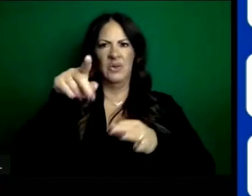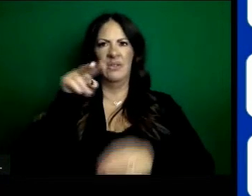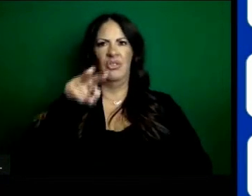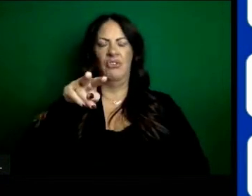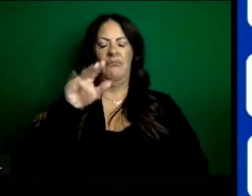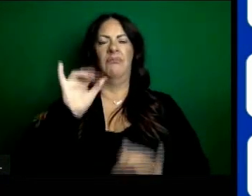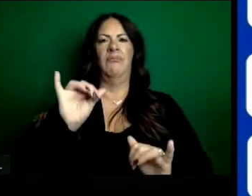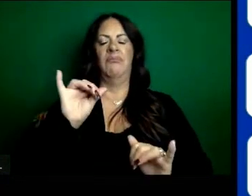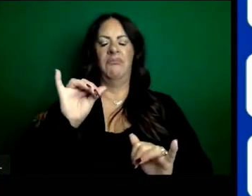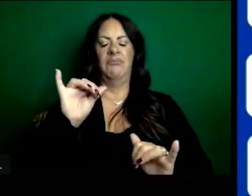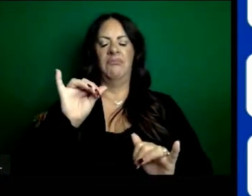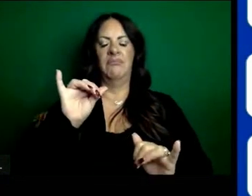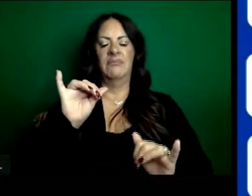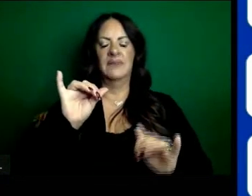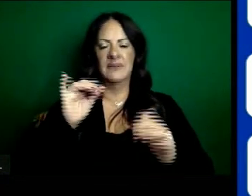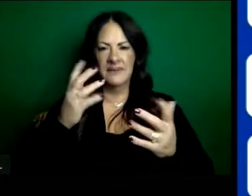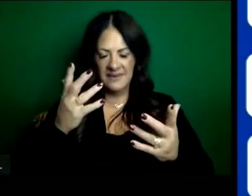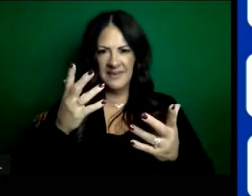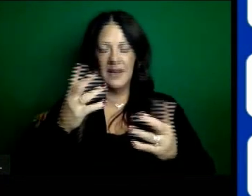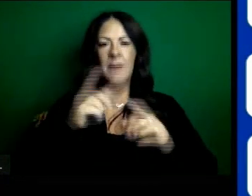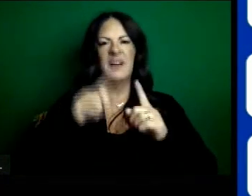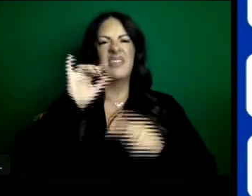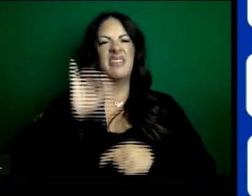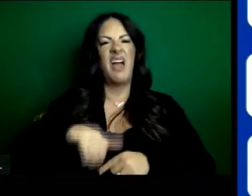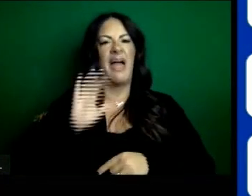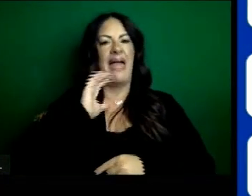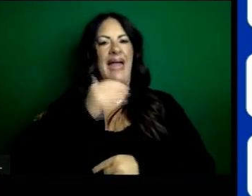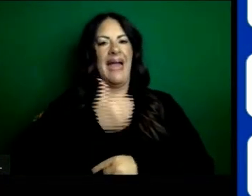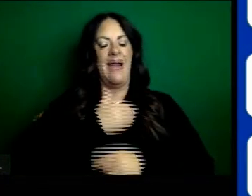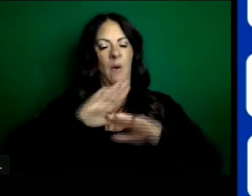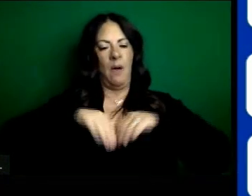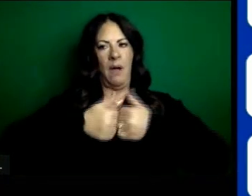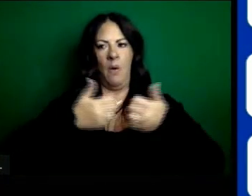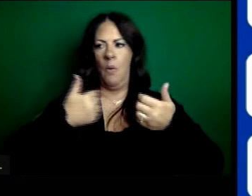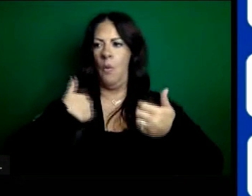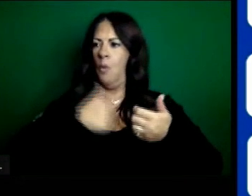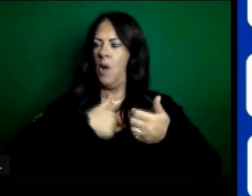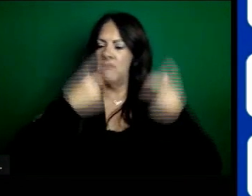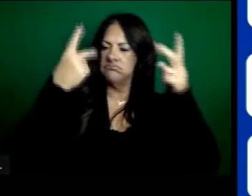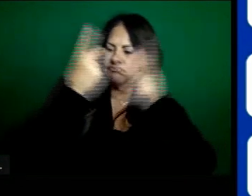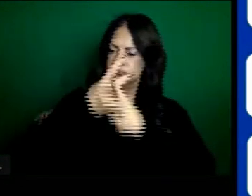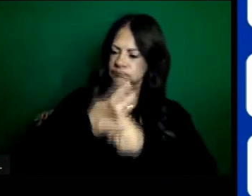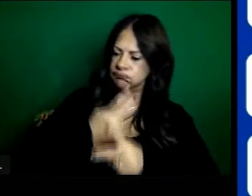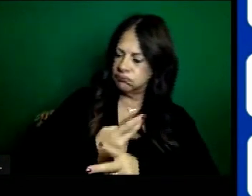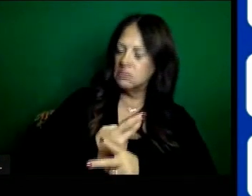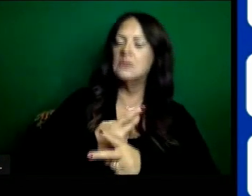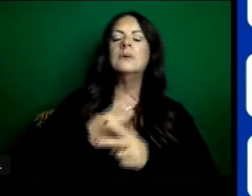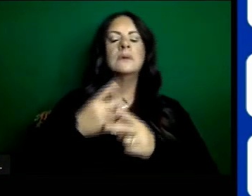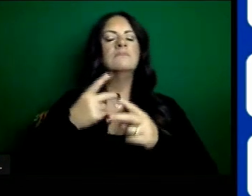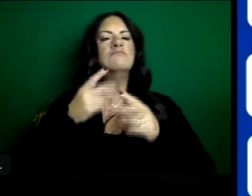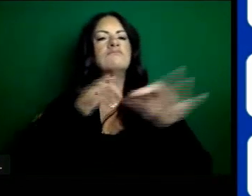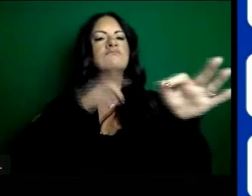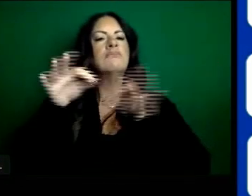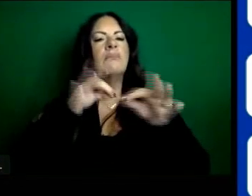THIS ISSUE. NEXT SLIDE PLEASE. THIS SLIDE, QUITE A DETAILED SLIDE BUT I THINK VERY USEFUL